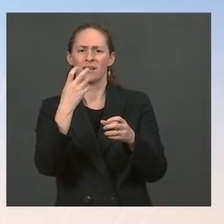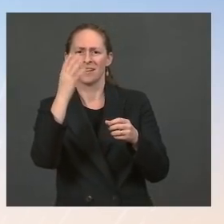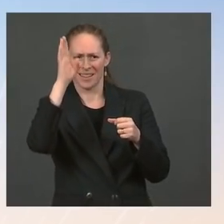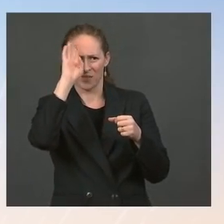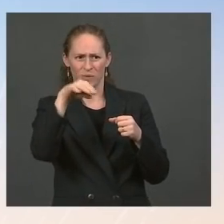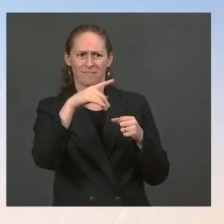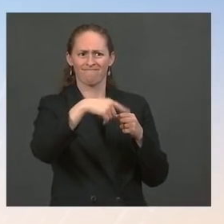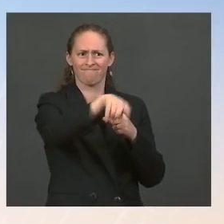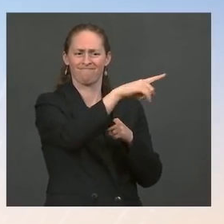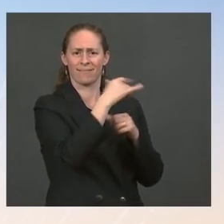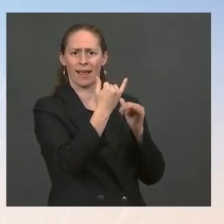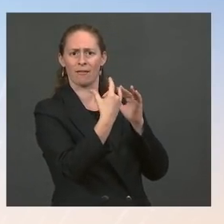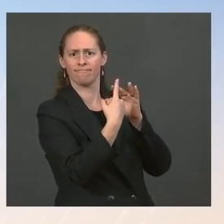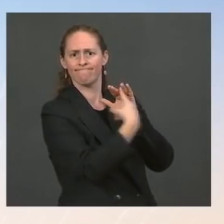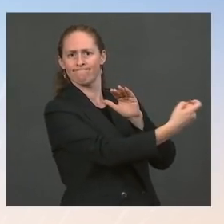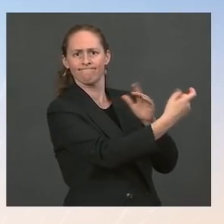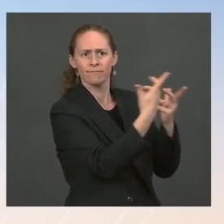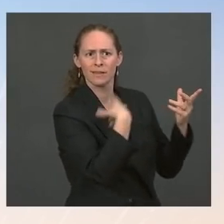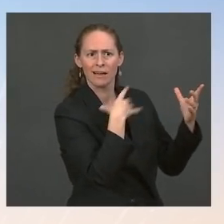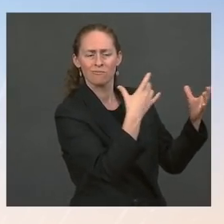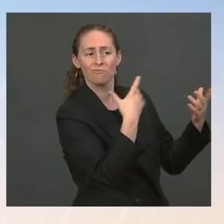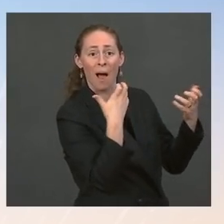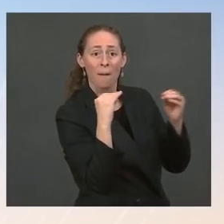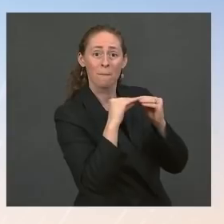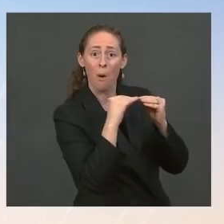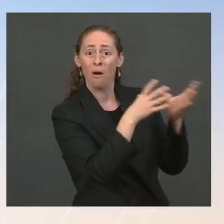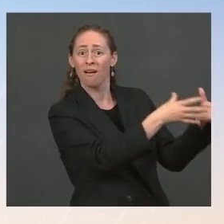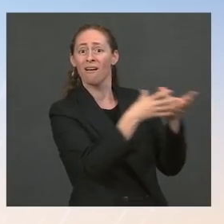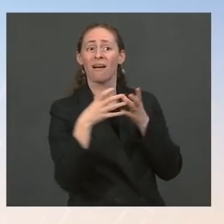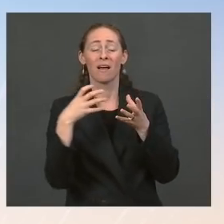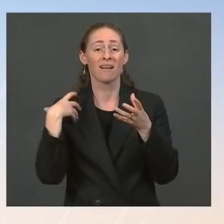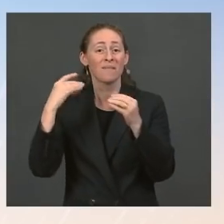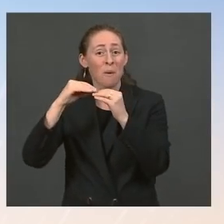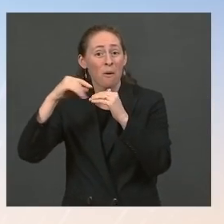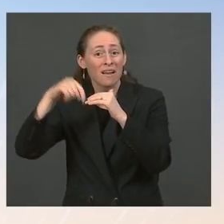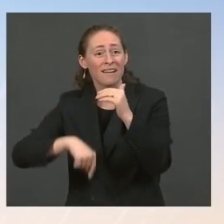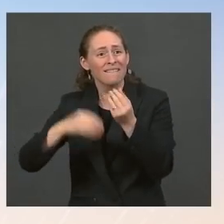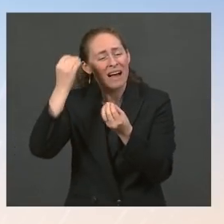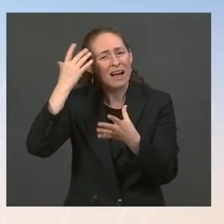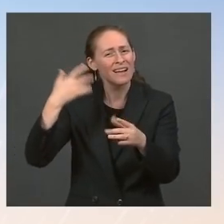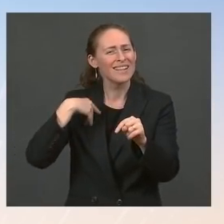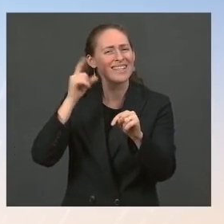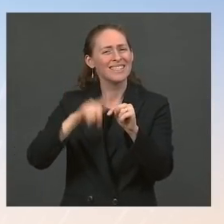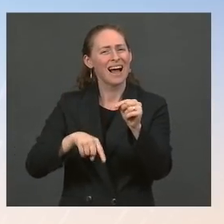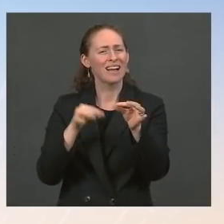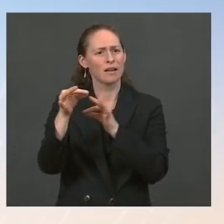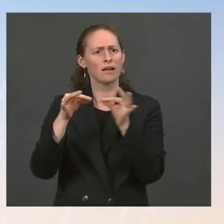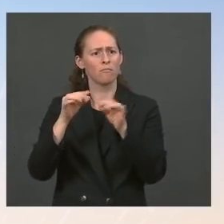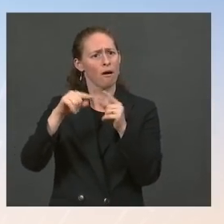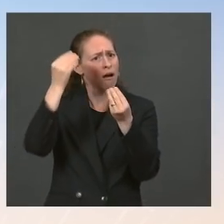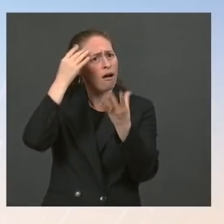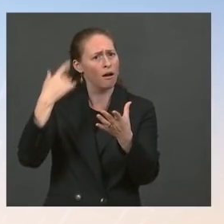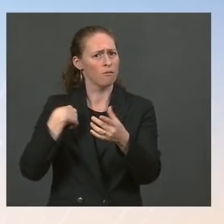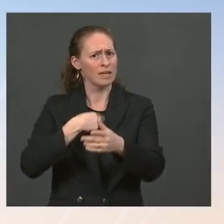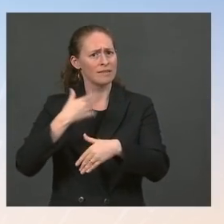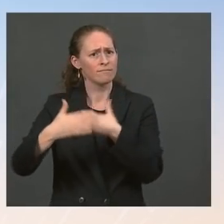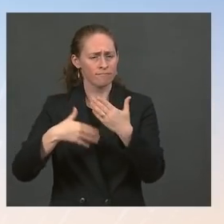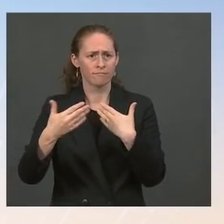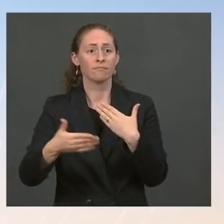we're not going to go into too much detail on that, but can confirm their engagement. And the U.S. embassy in Port-au-Prince is coordinating with local authorities